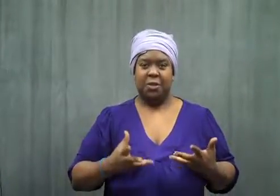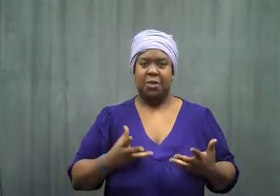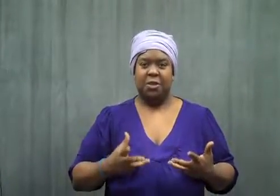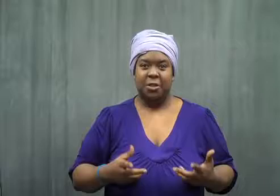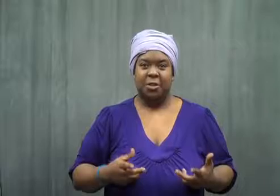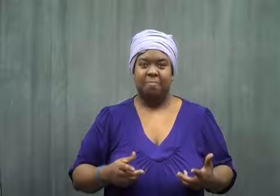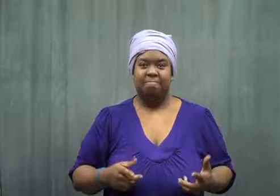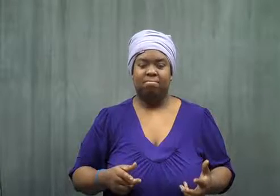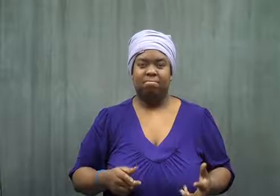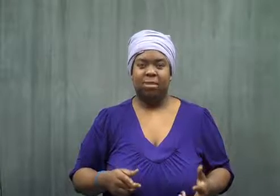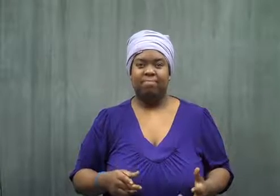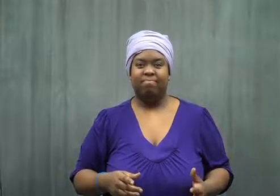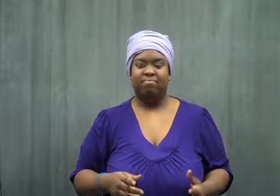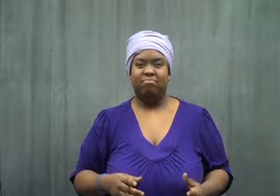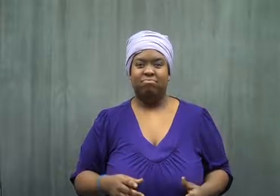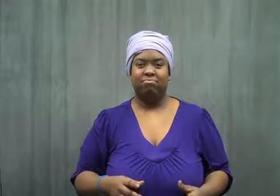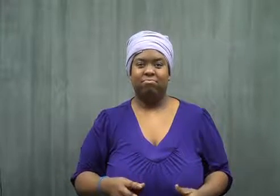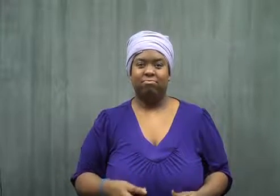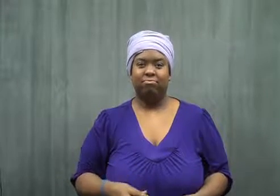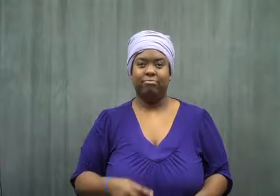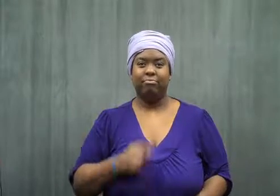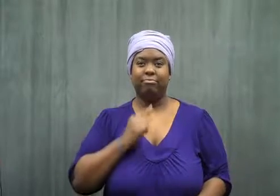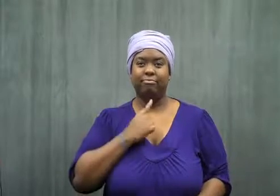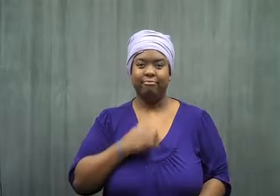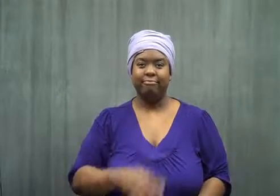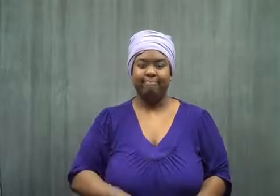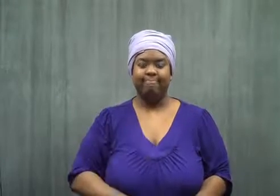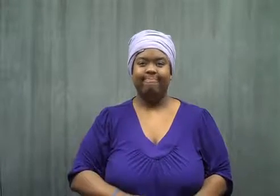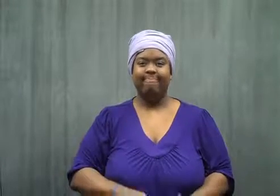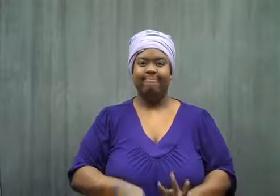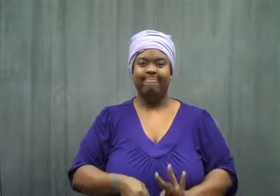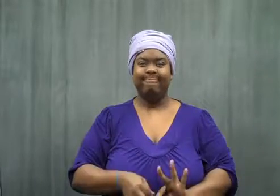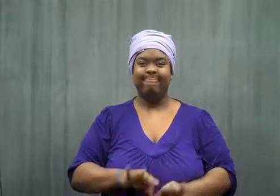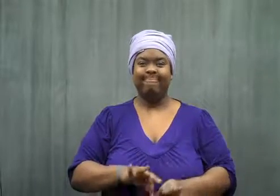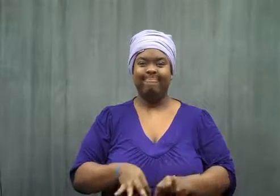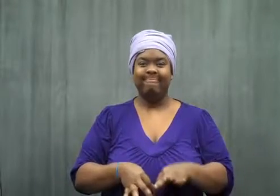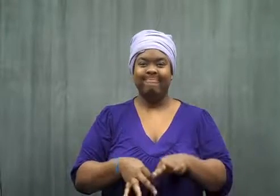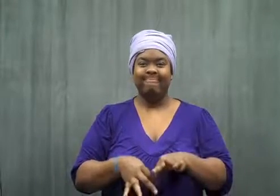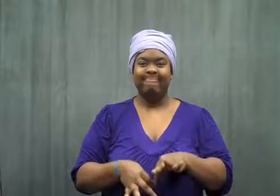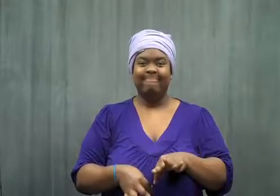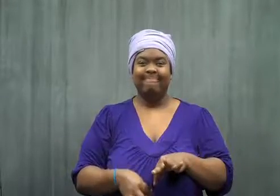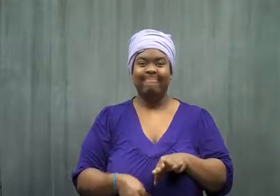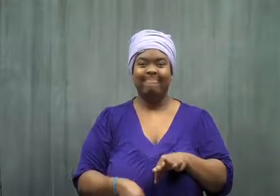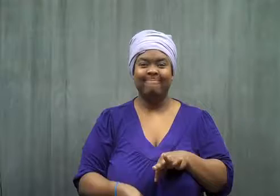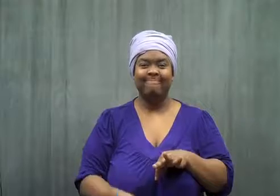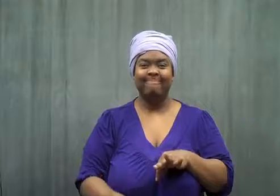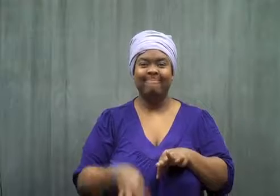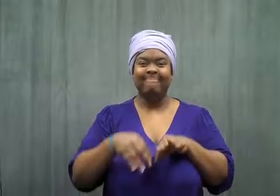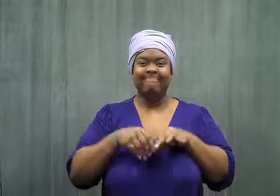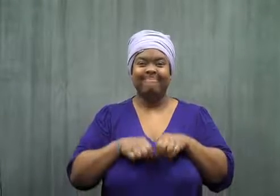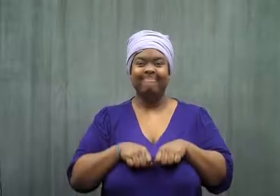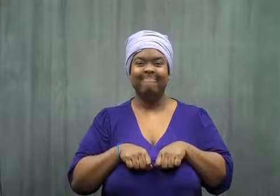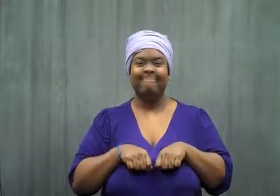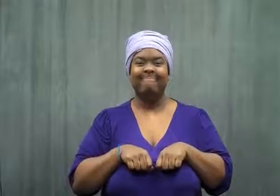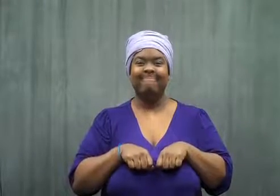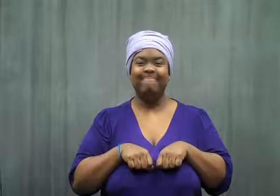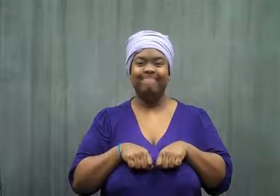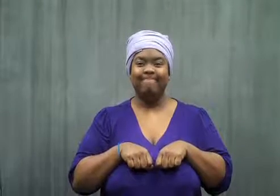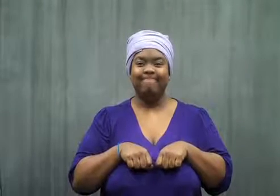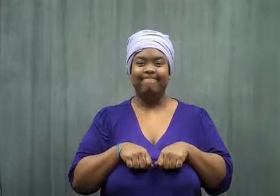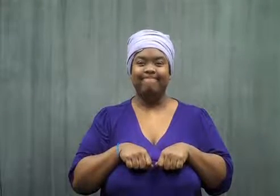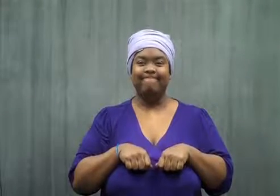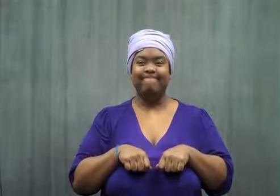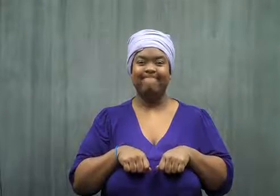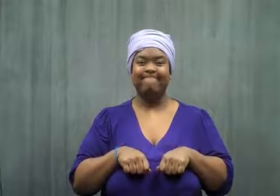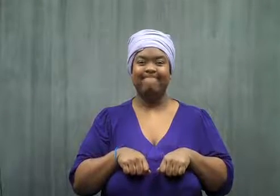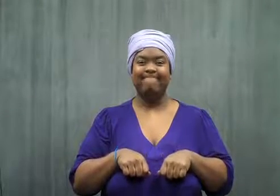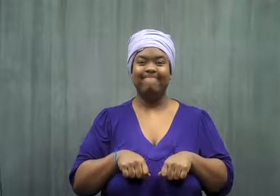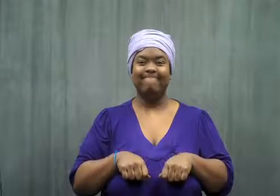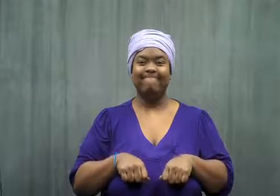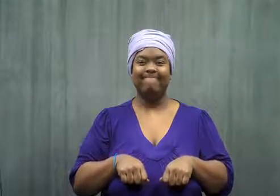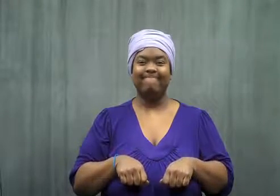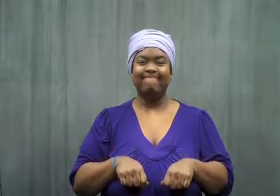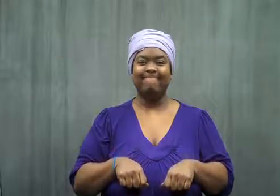I undid the button, unzipped them and slowly started taking them off.